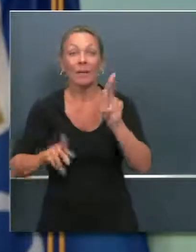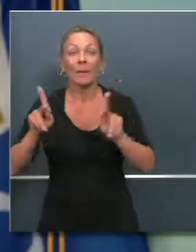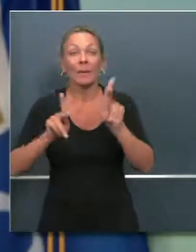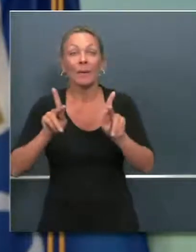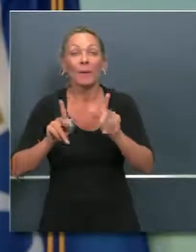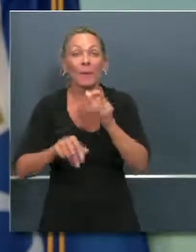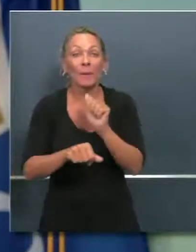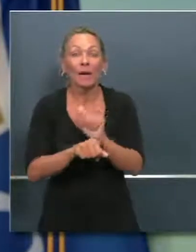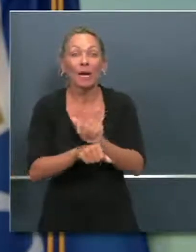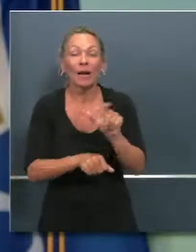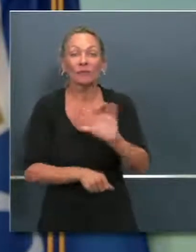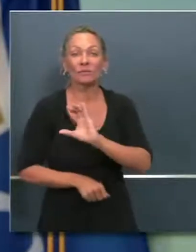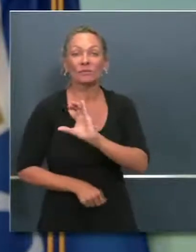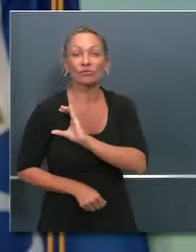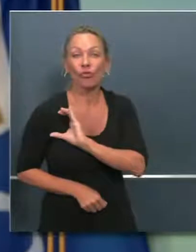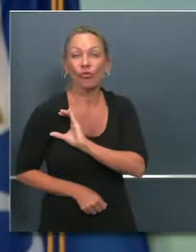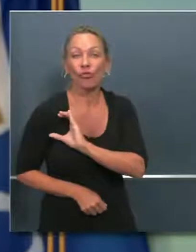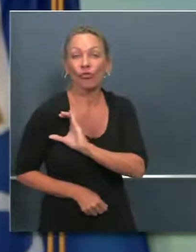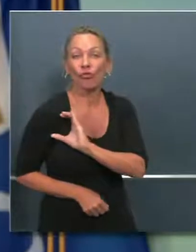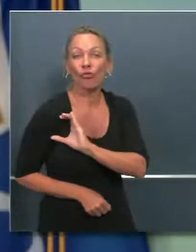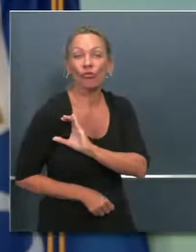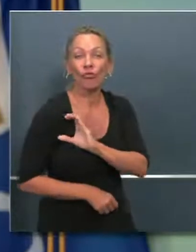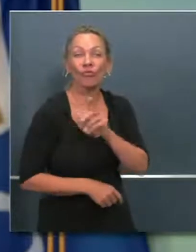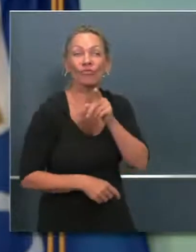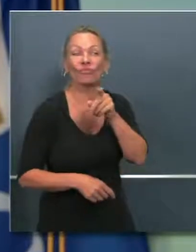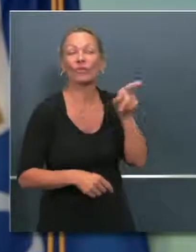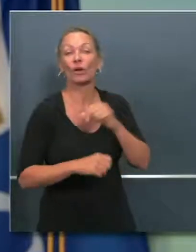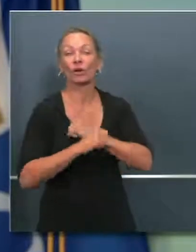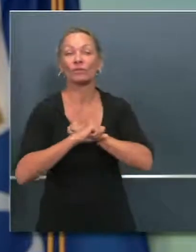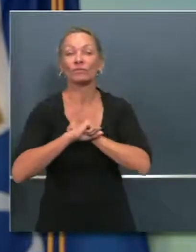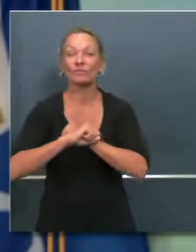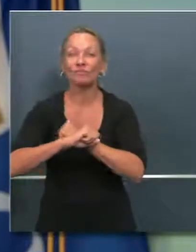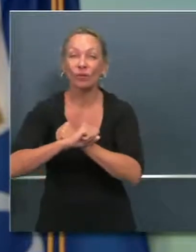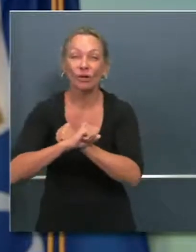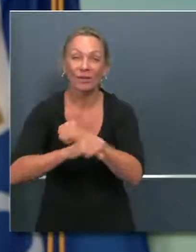five hundred and eighty nine individuals that have tested positive inmates that have tested